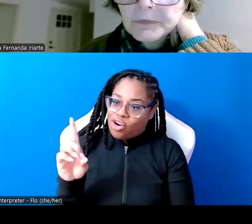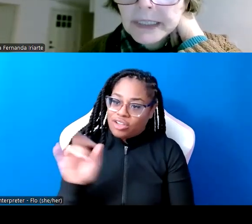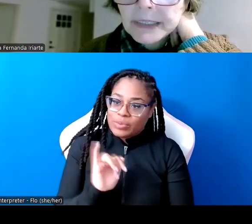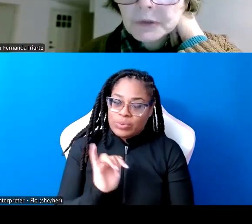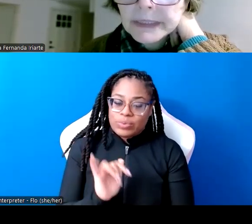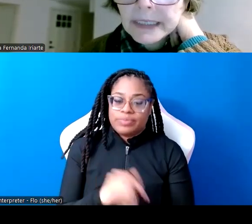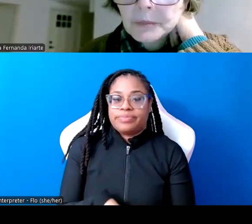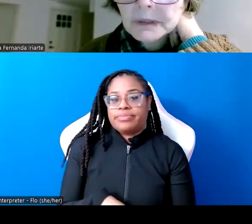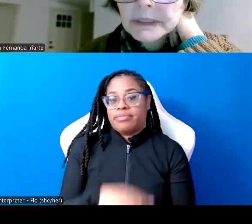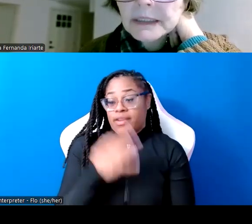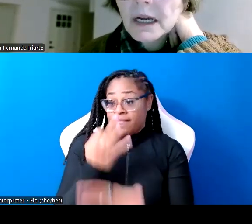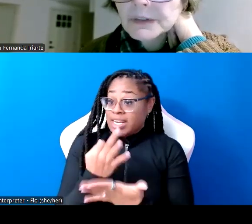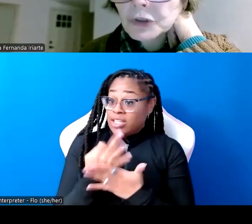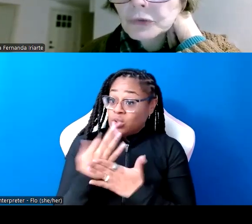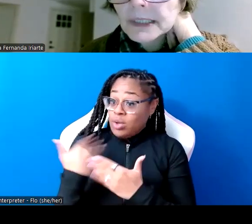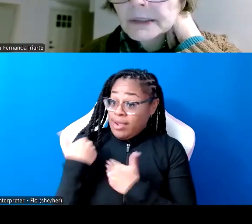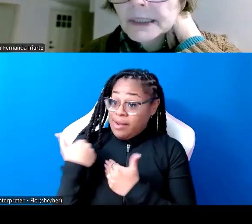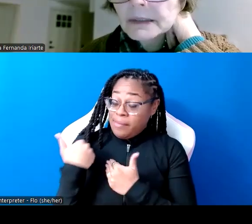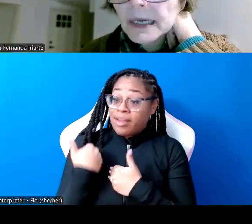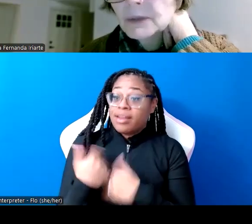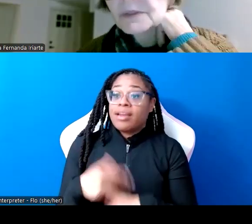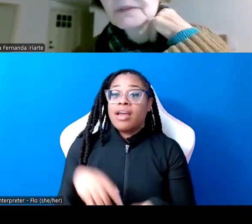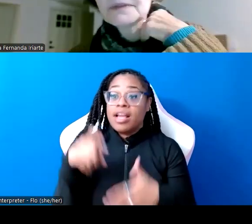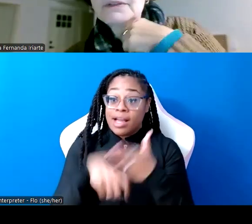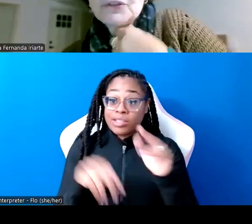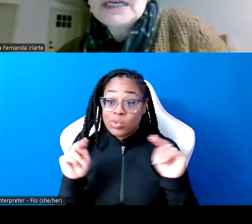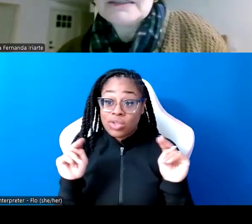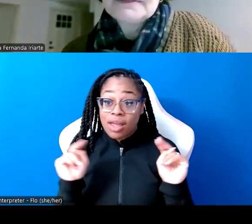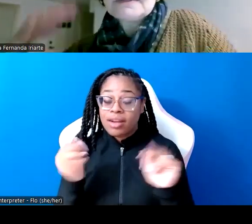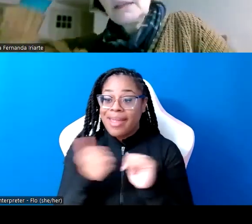financial accountability cost neutrality. How is the state, how did the state